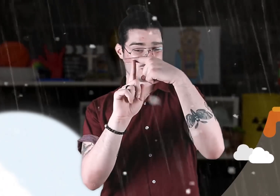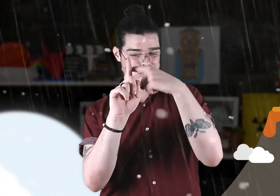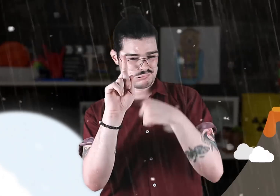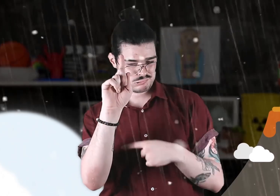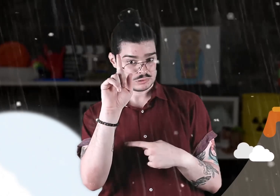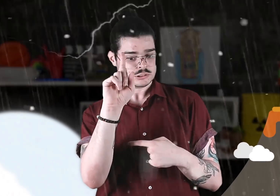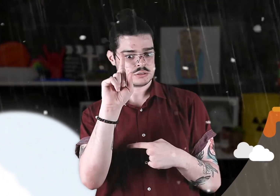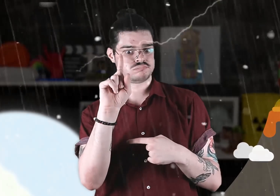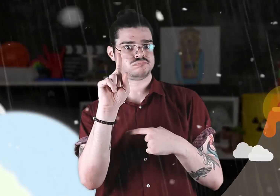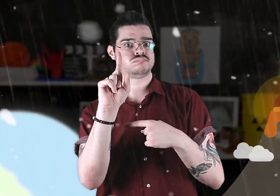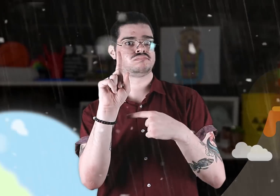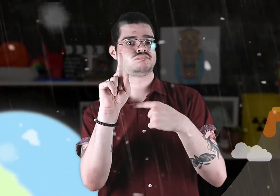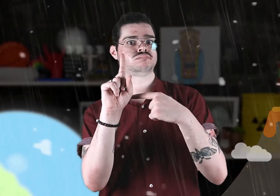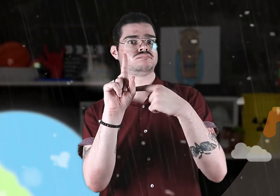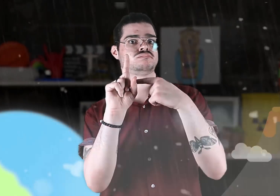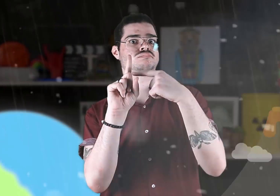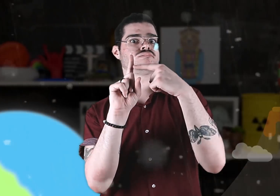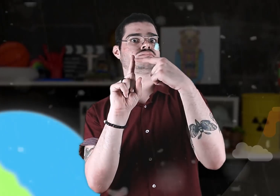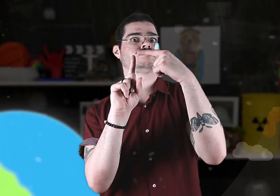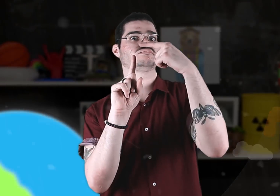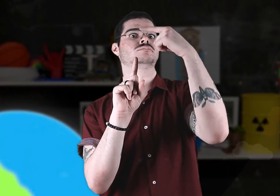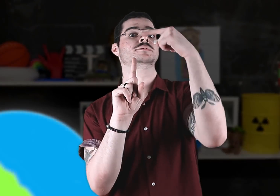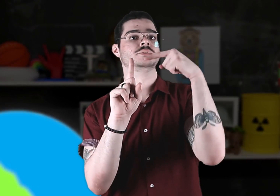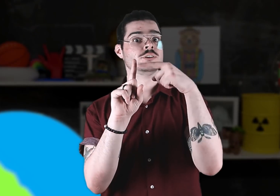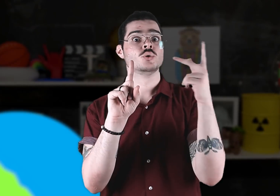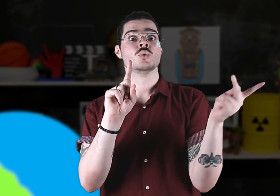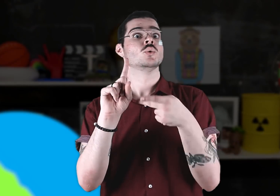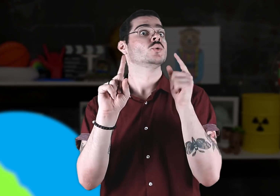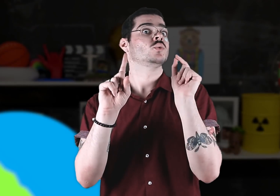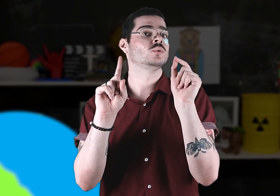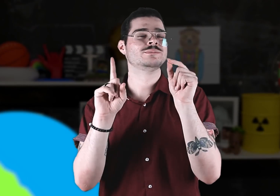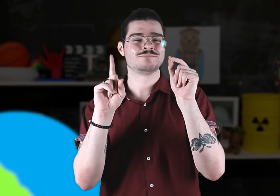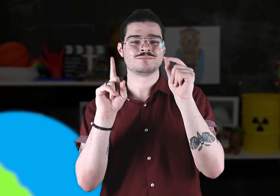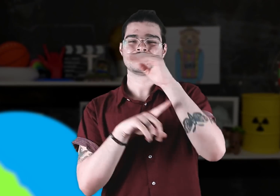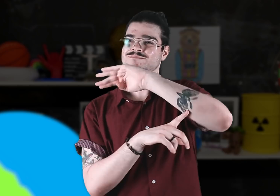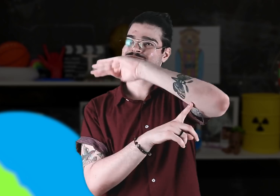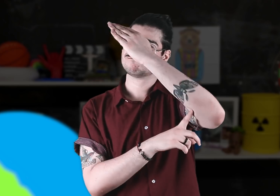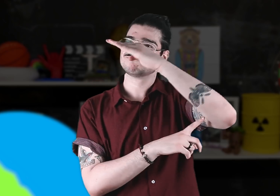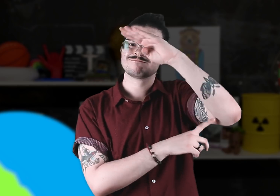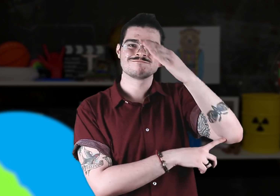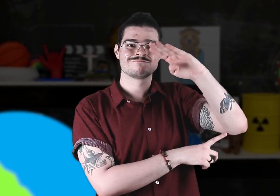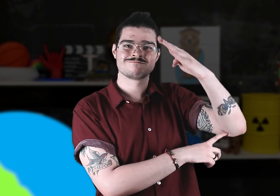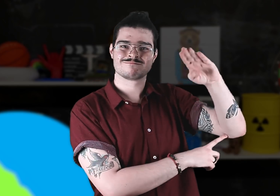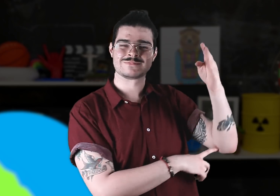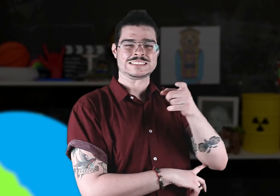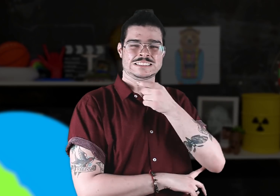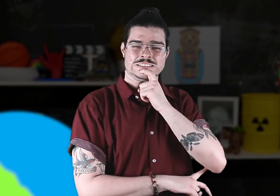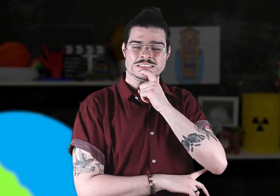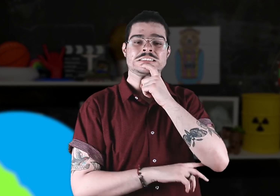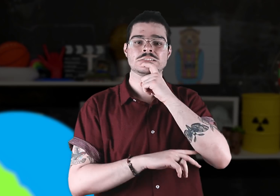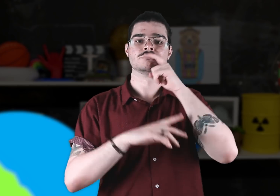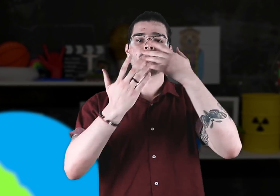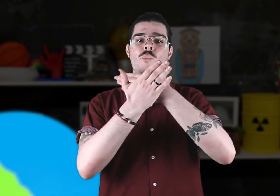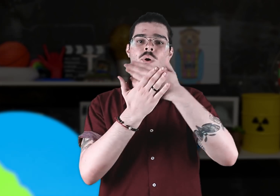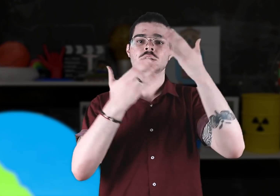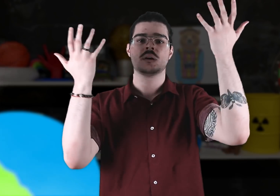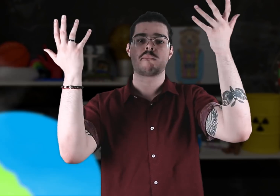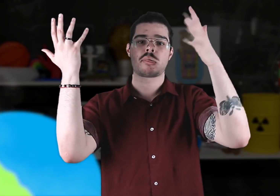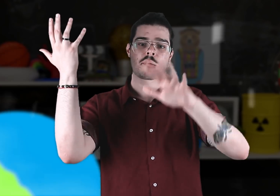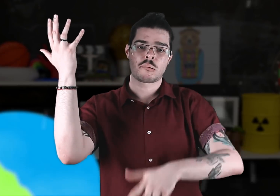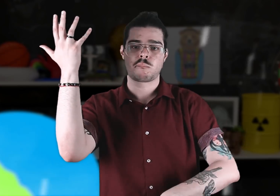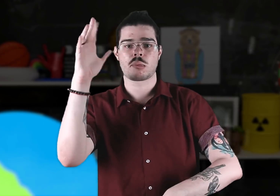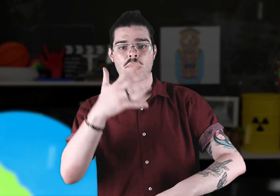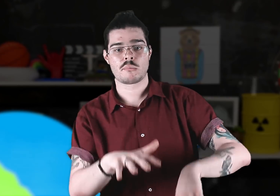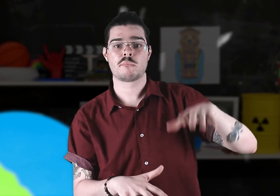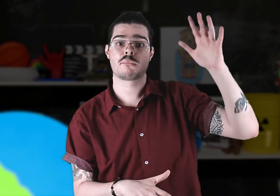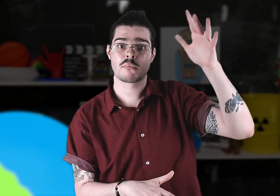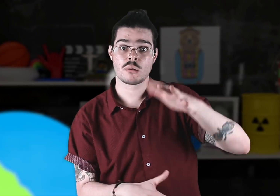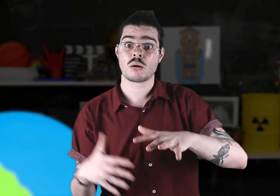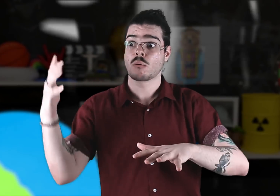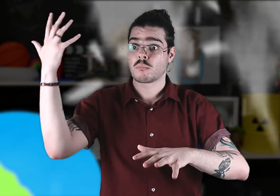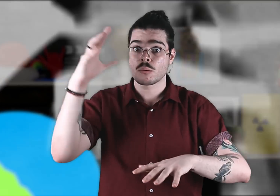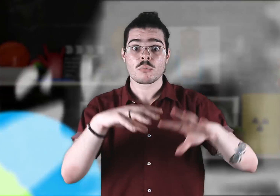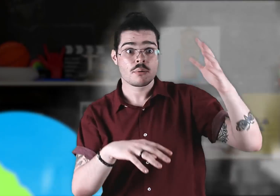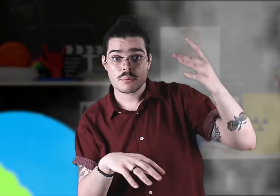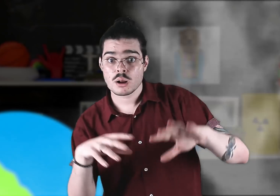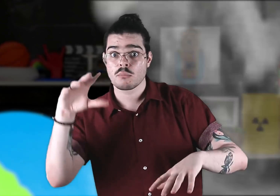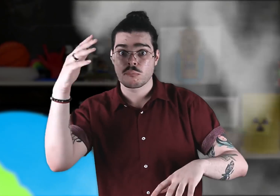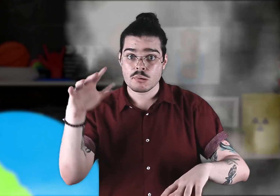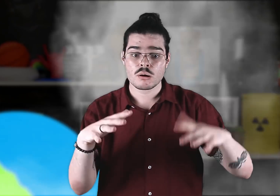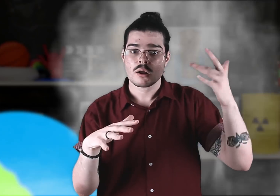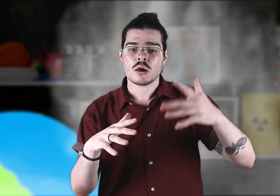Temperatures rose causing the melting of the glaciers